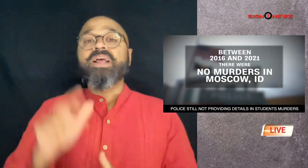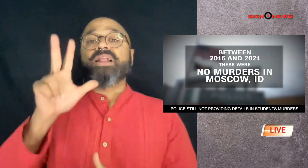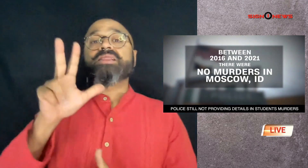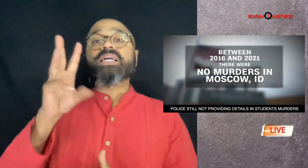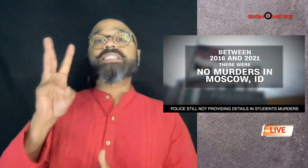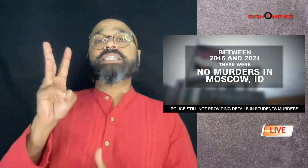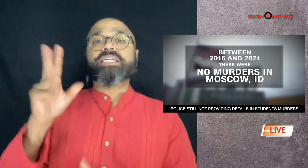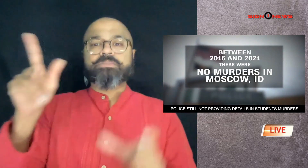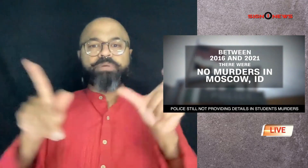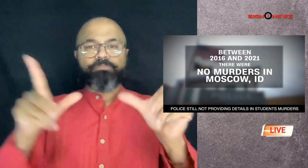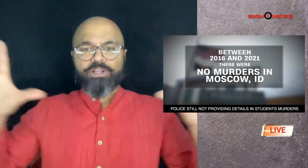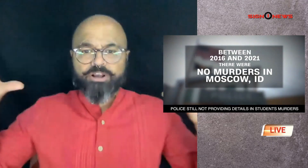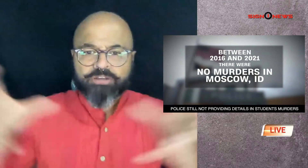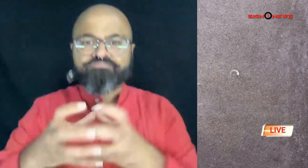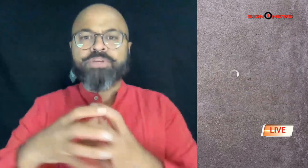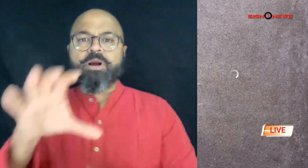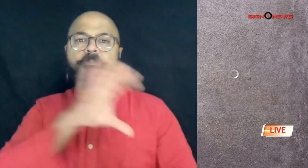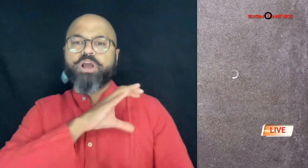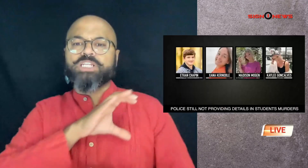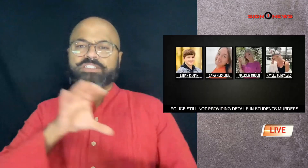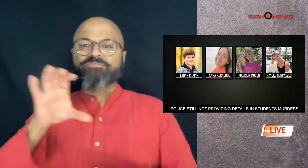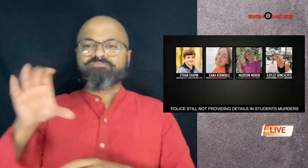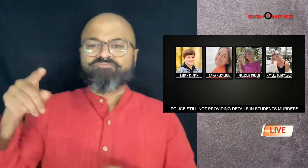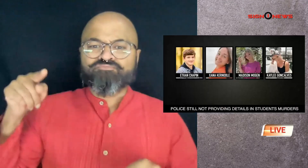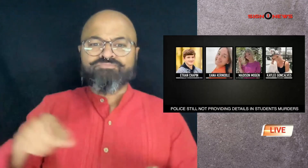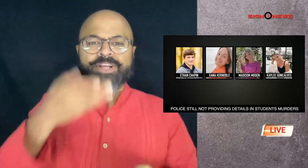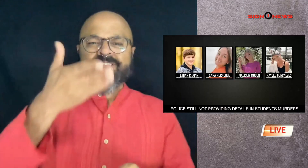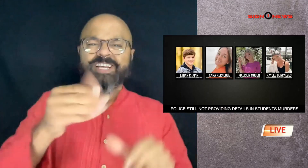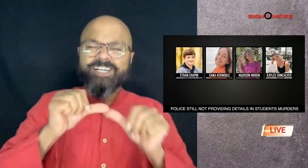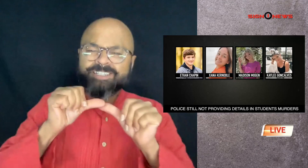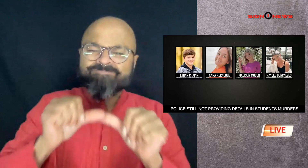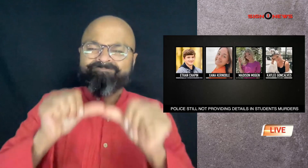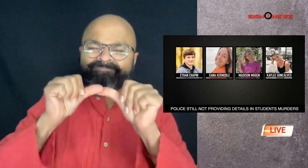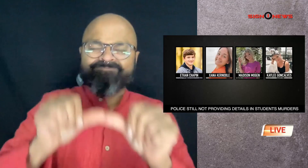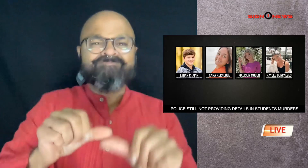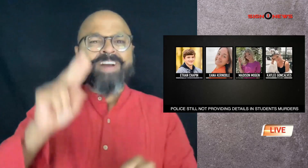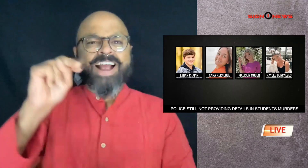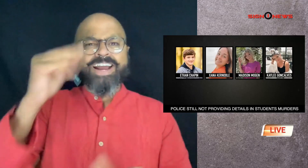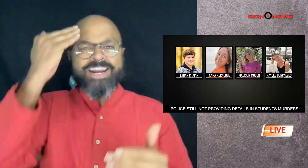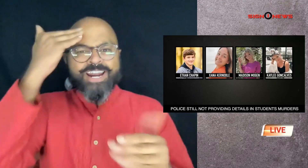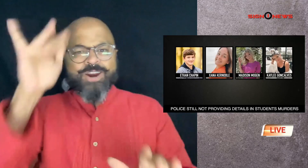the 36-person police force was pressed into an unprecedented investigation